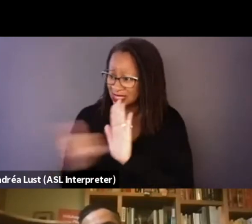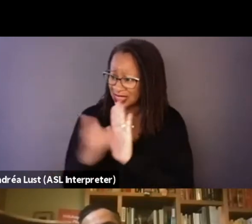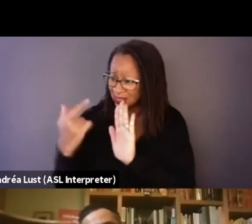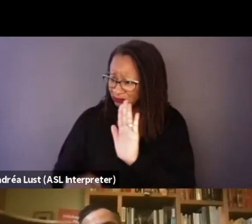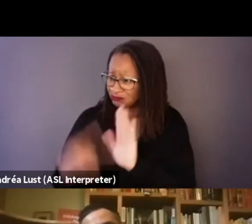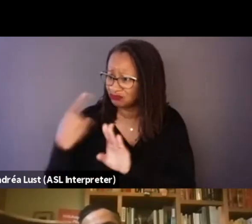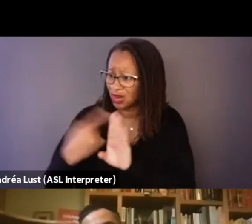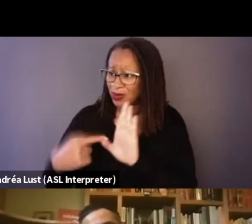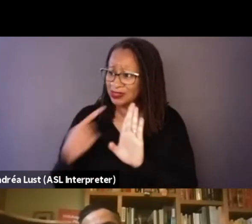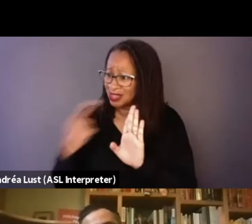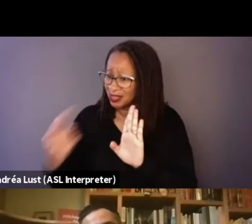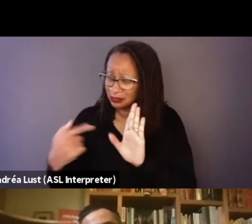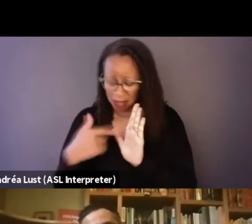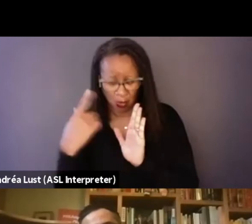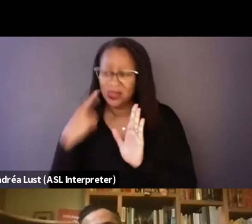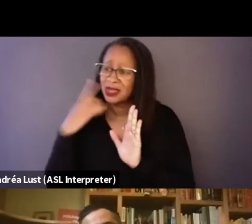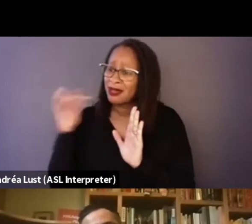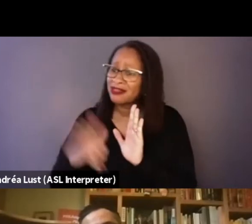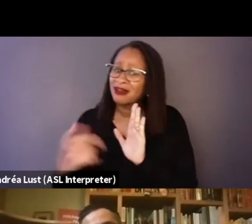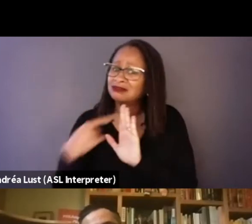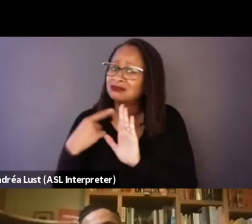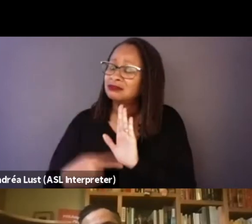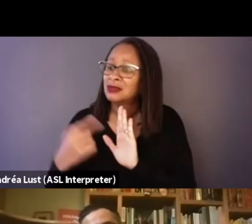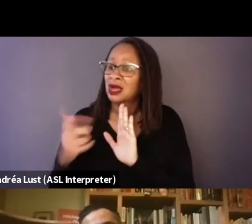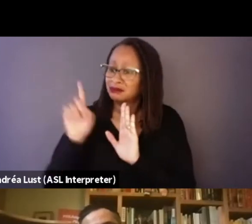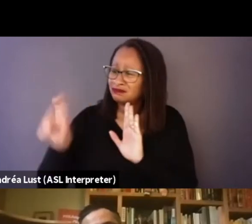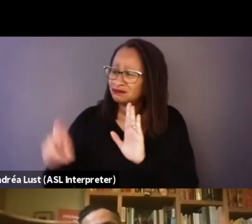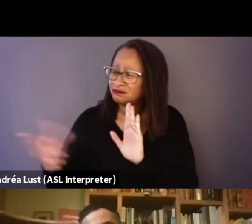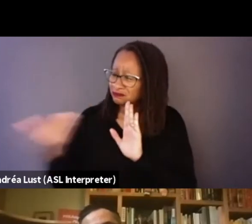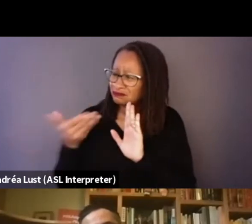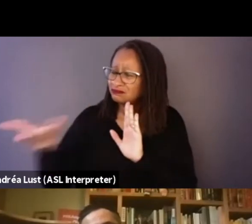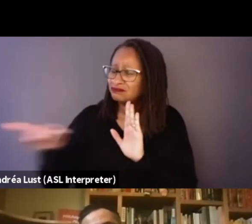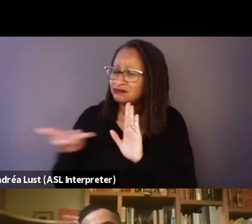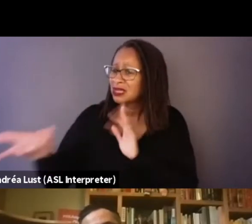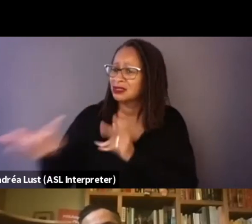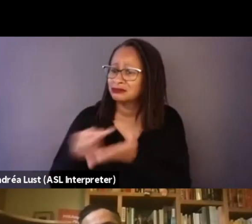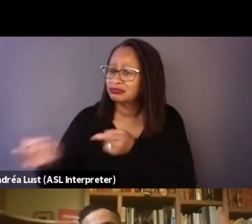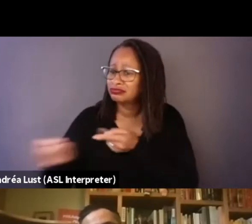what do you think about this?" And it kind of just evolved in that way until we were happy with the outline.